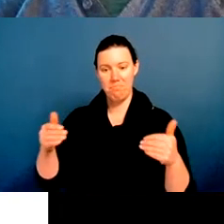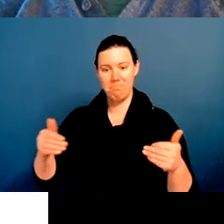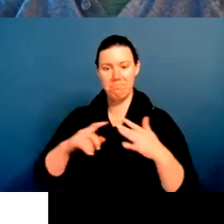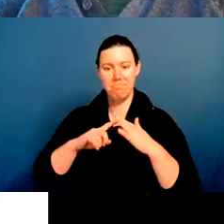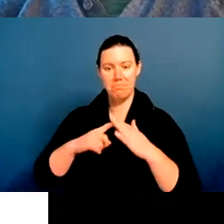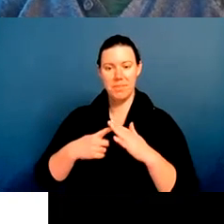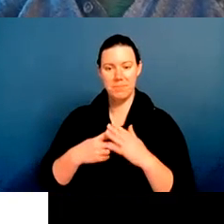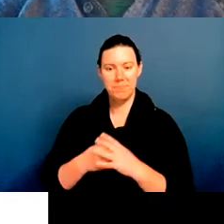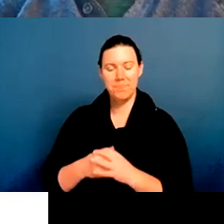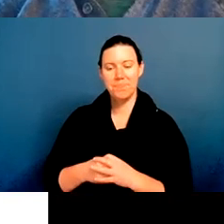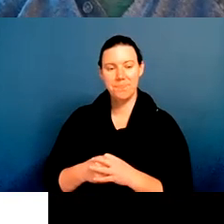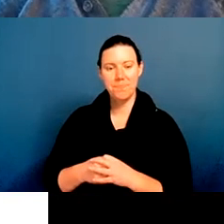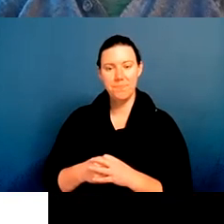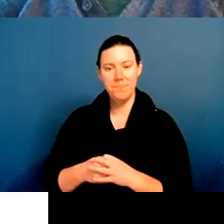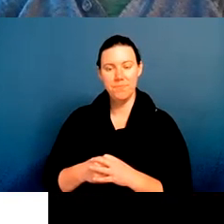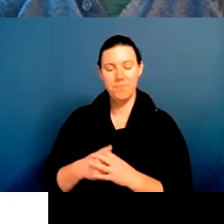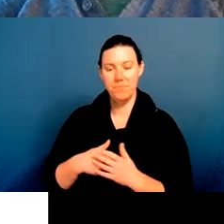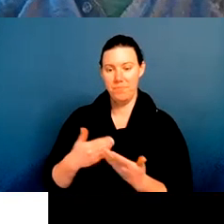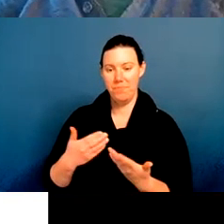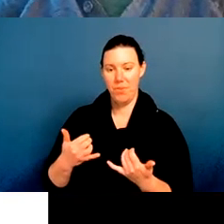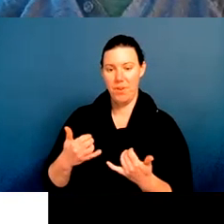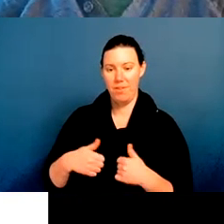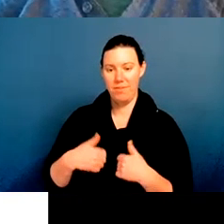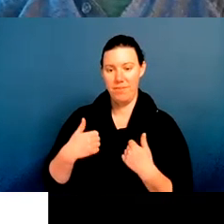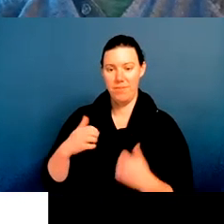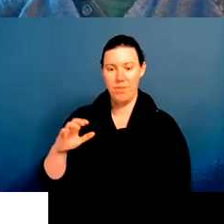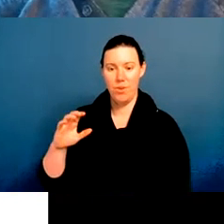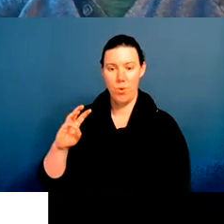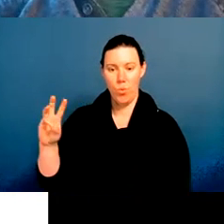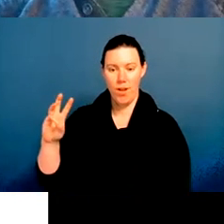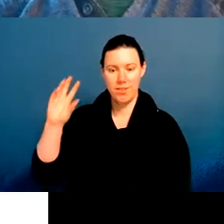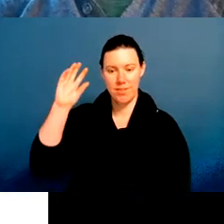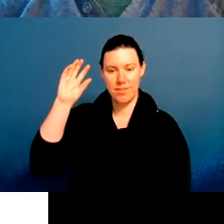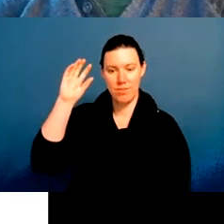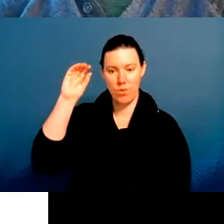So I'm in West Olympia, the traditional lands of the Coast Salish people,